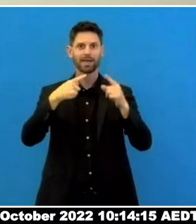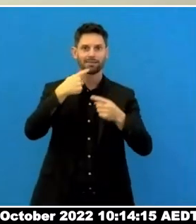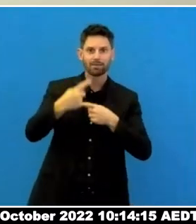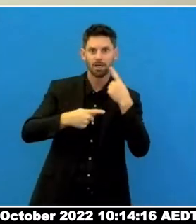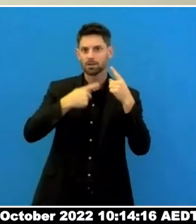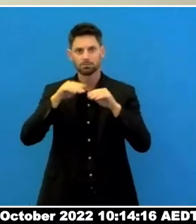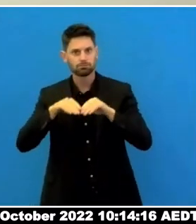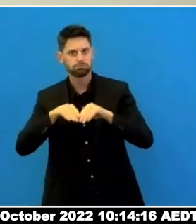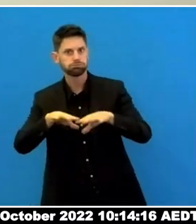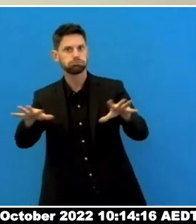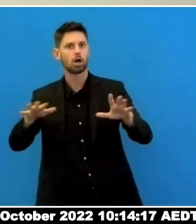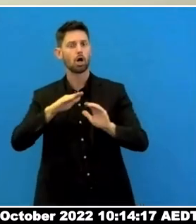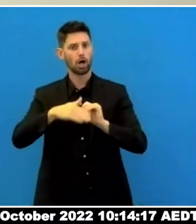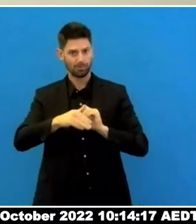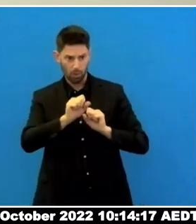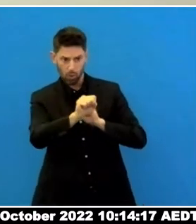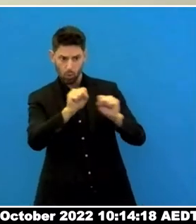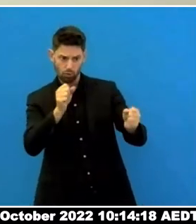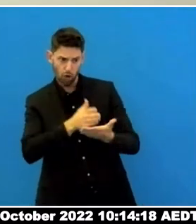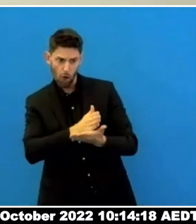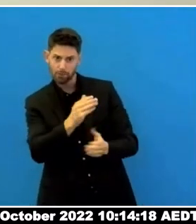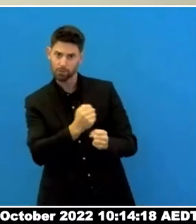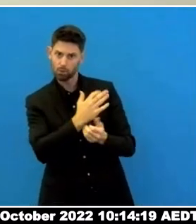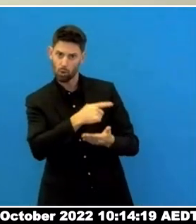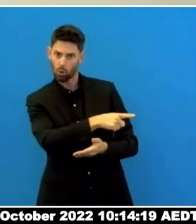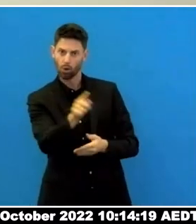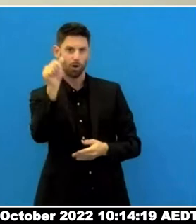and reporting avenues, providing response teams of training